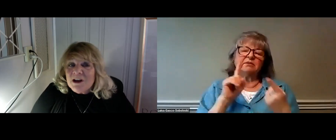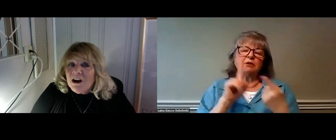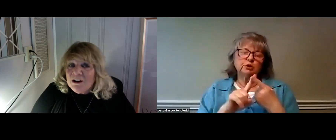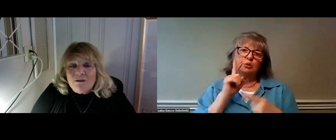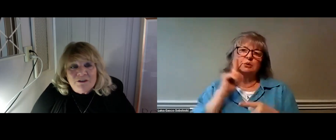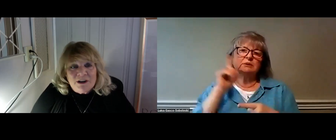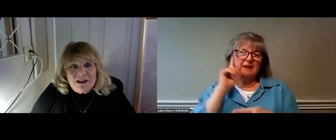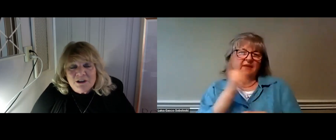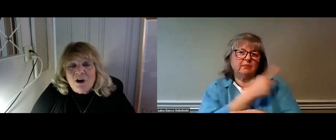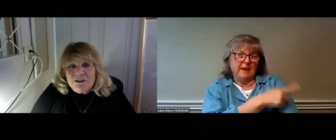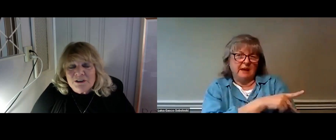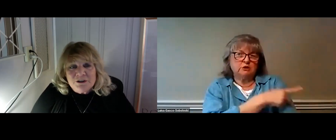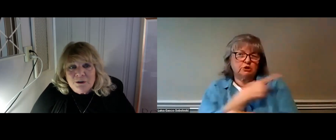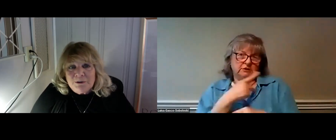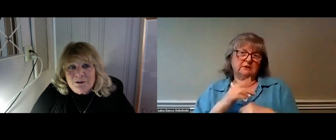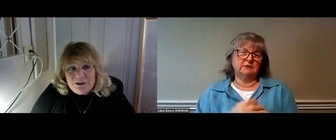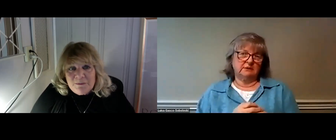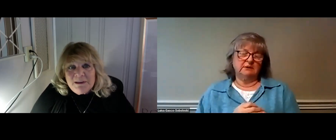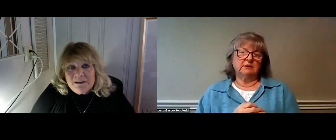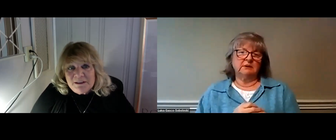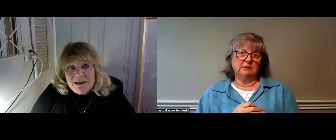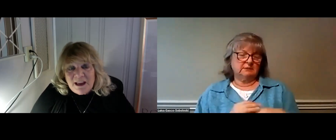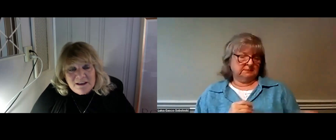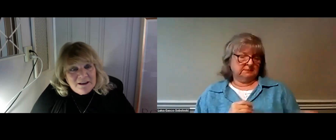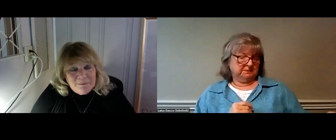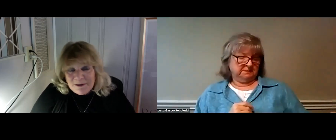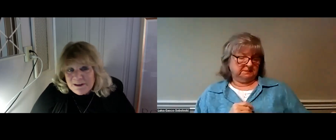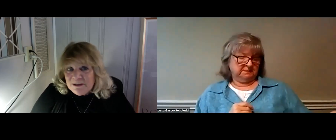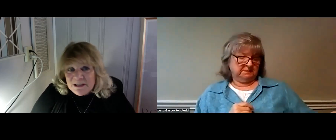hard over night to call an interpreter in the middle of the night but you need